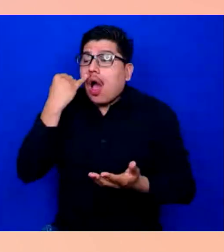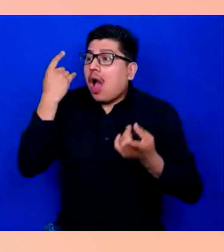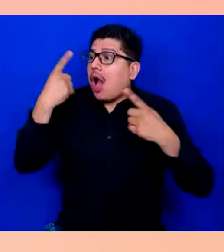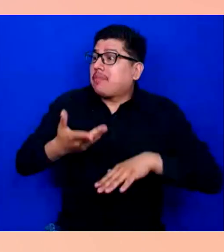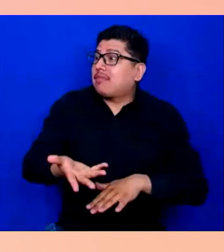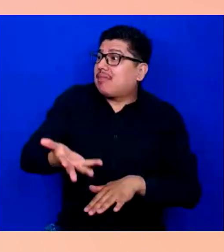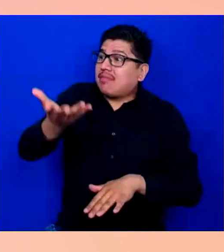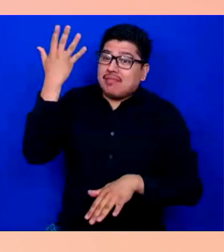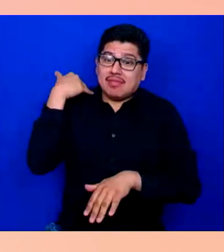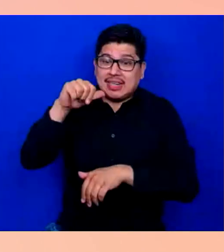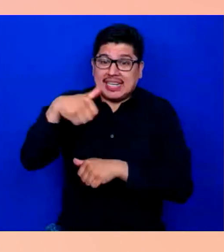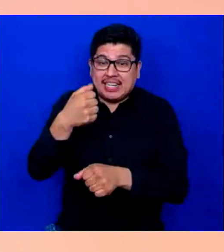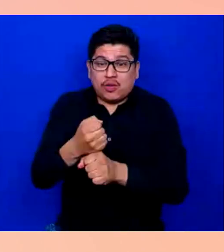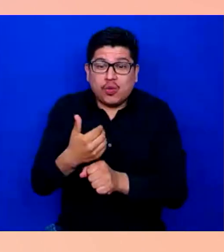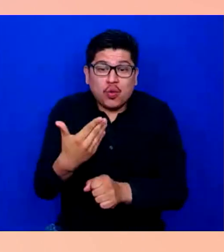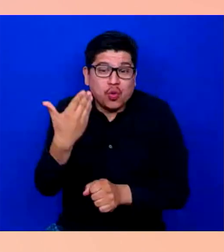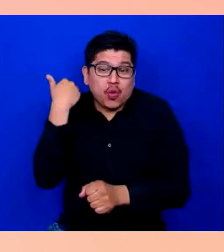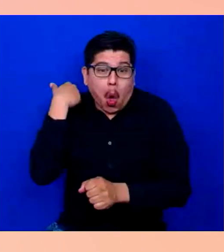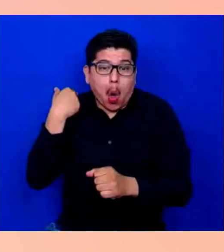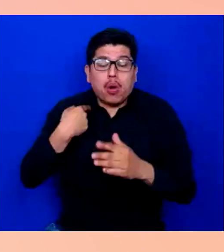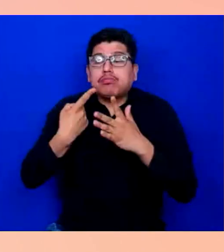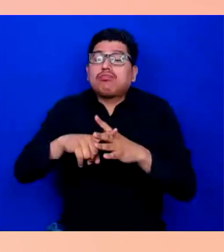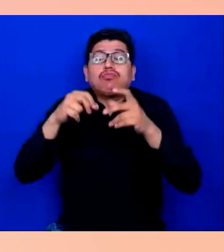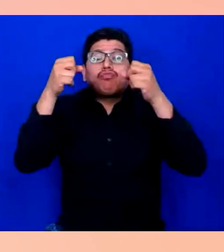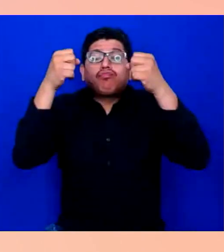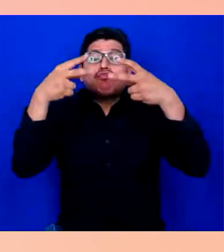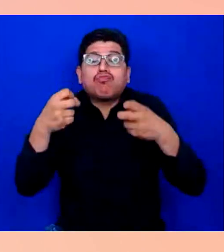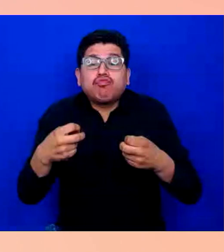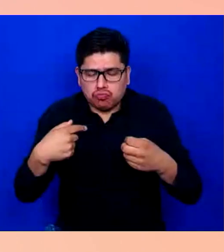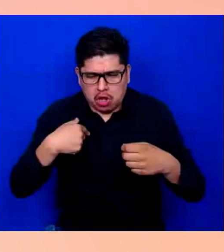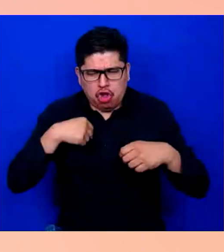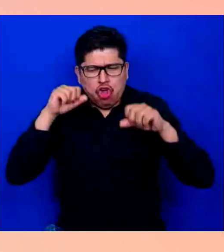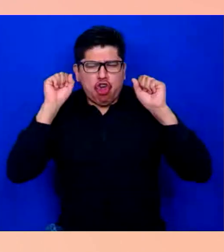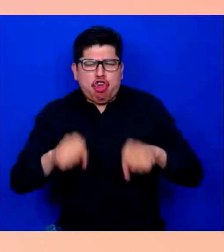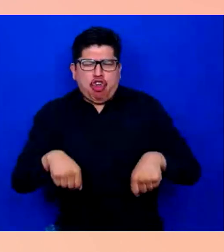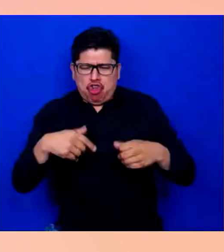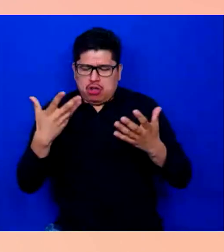I probably could have avoided a lot of my repetitive strain injuries.